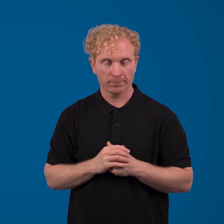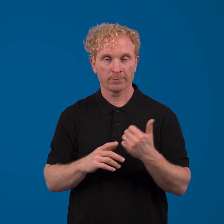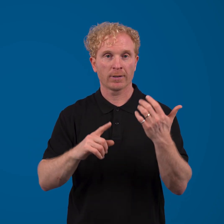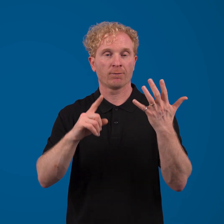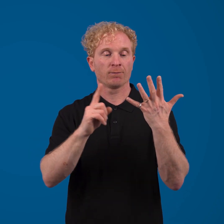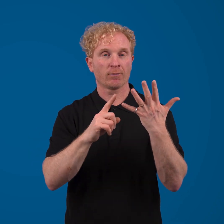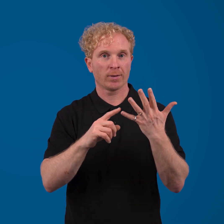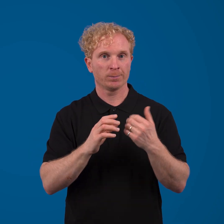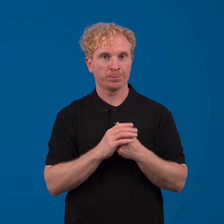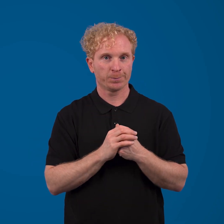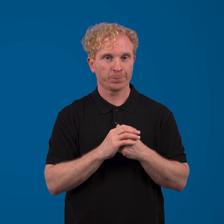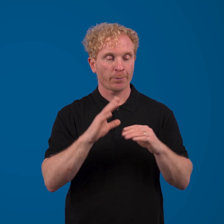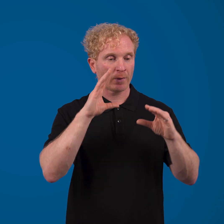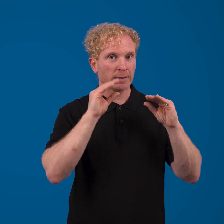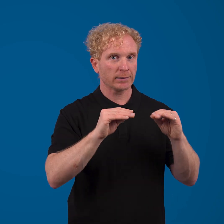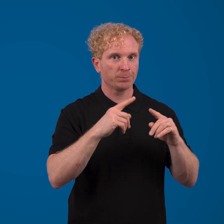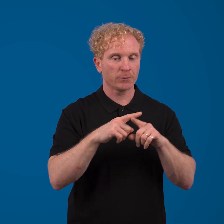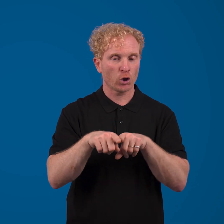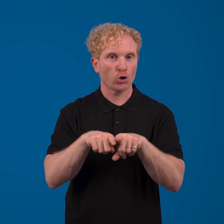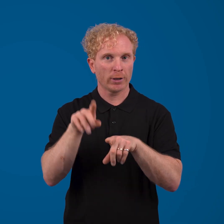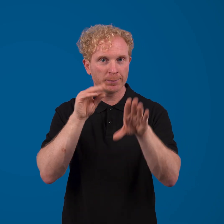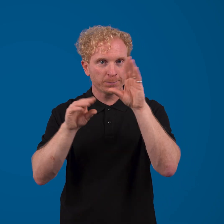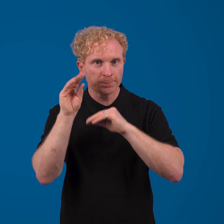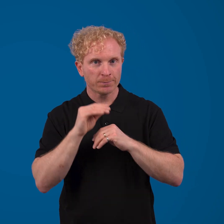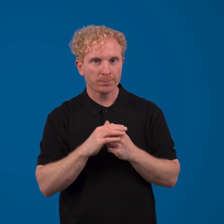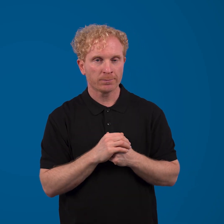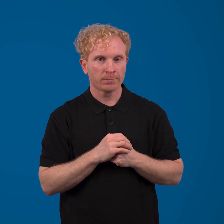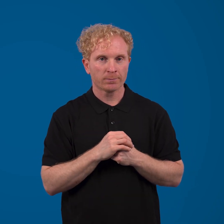Education and Learning